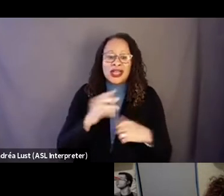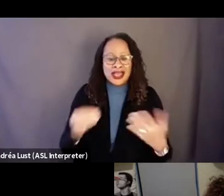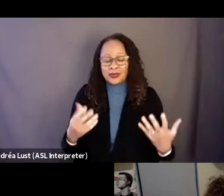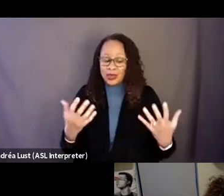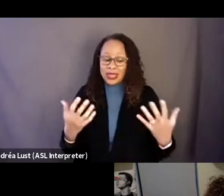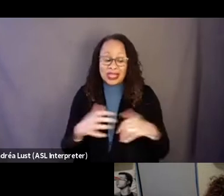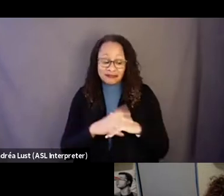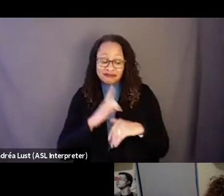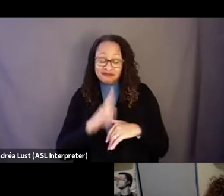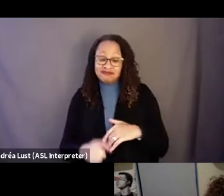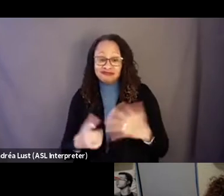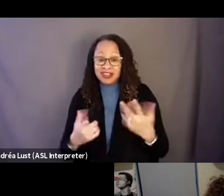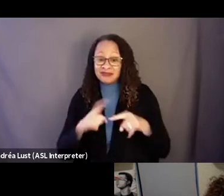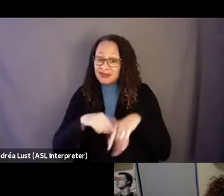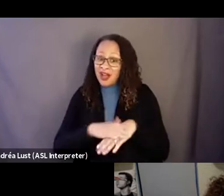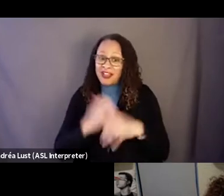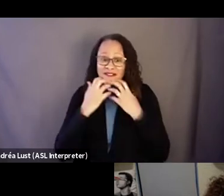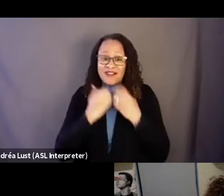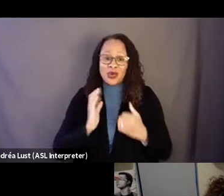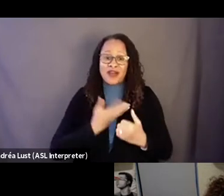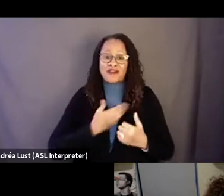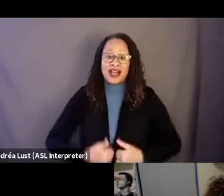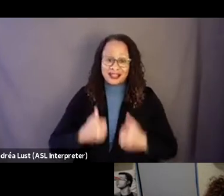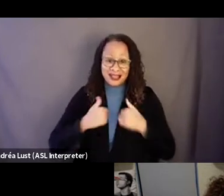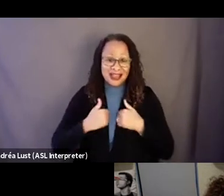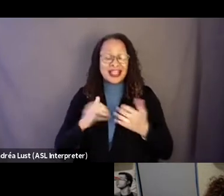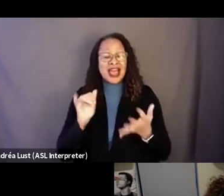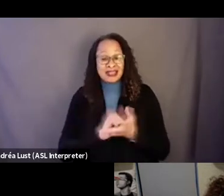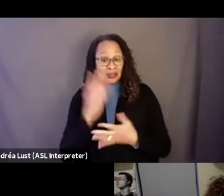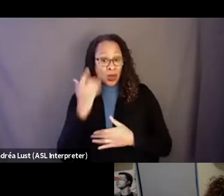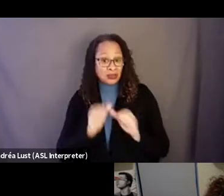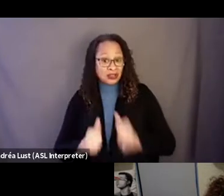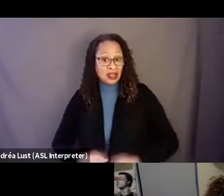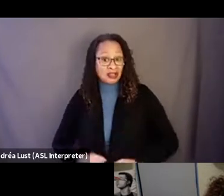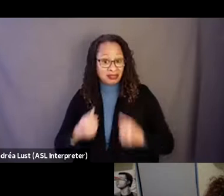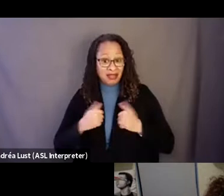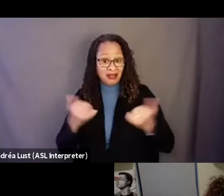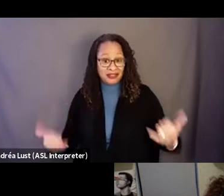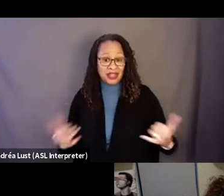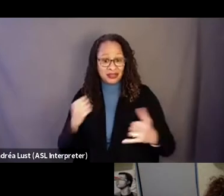forever and forever more and that is what has kept us alive. And so, it's like a constant reminder